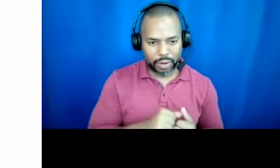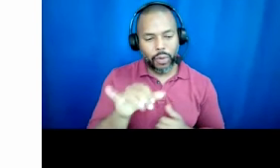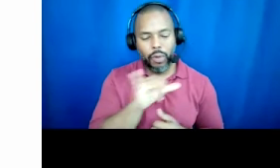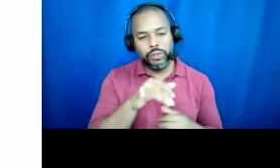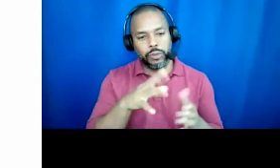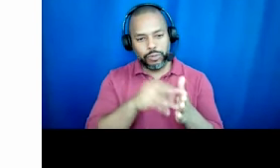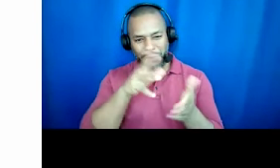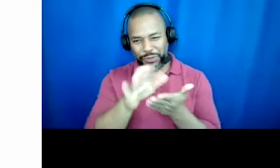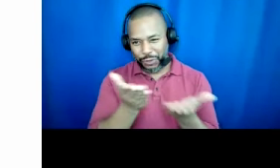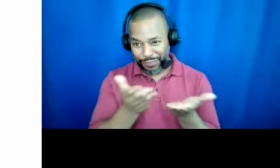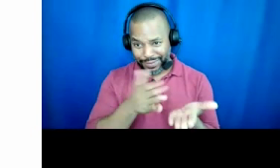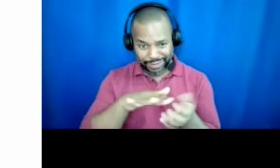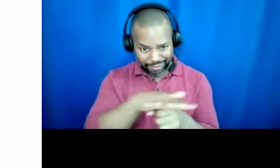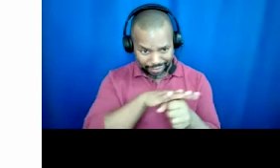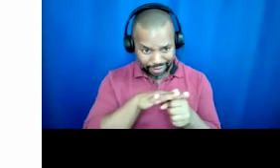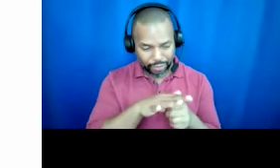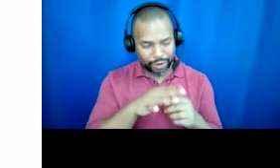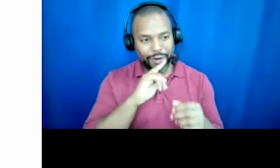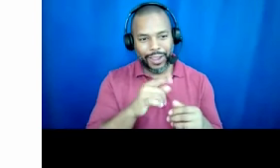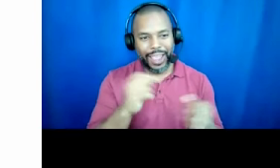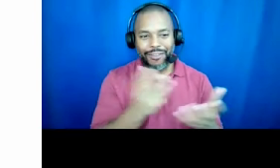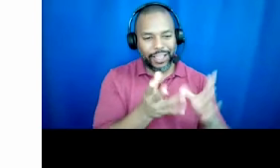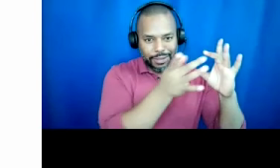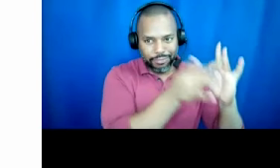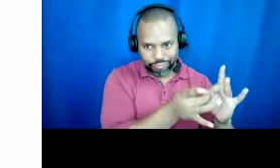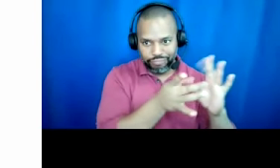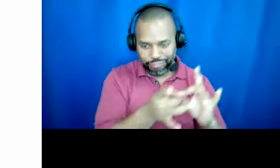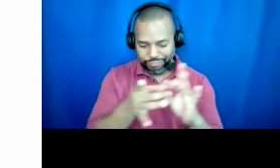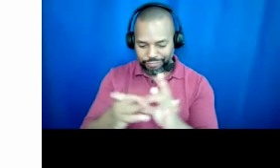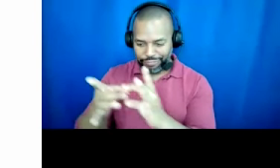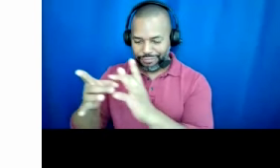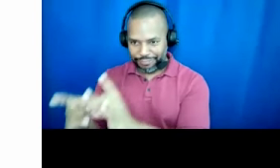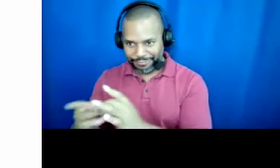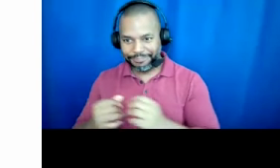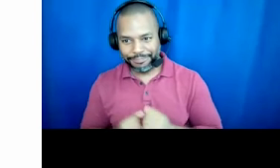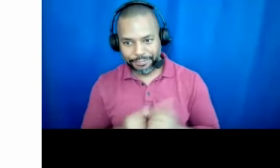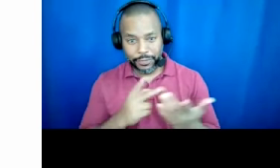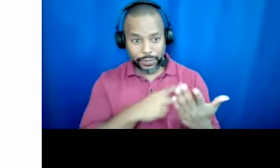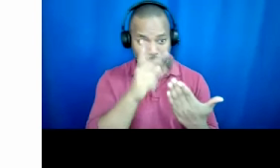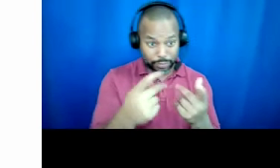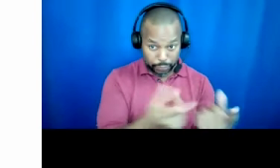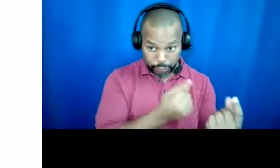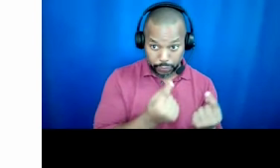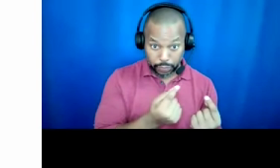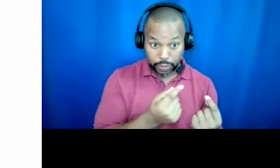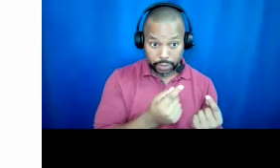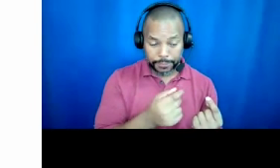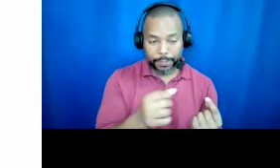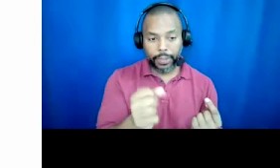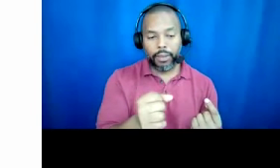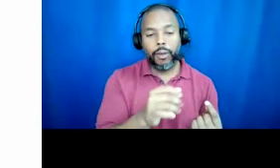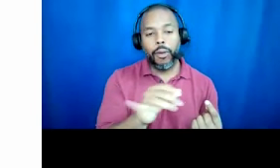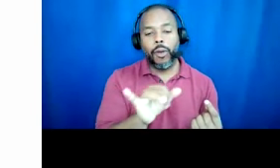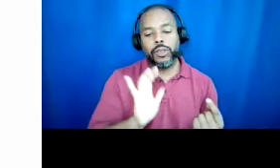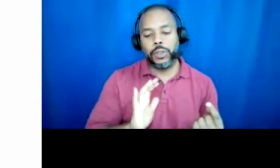connect the dots between what their own programs are doing and how we allocate and think about our resources.